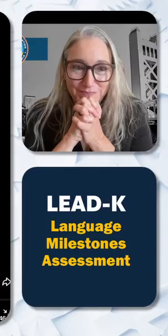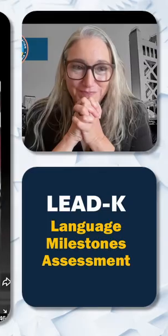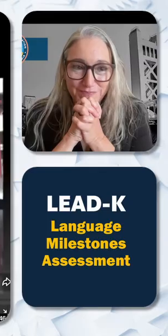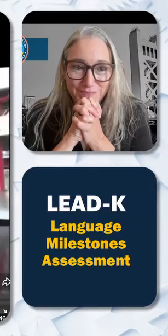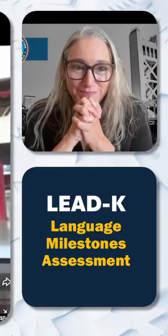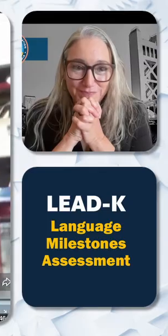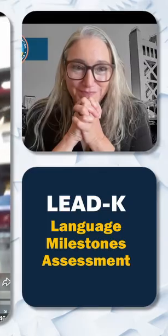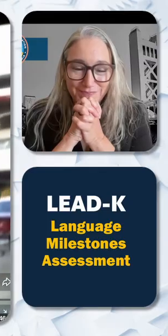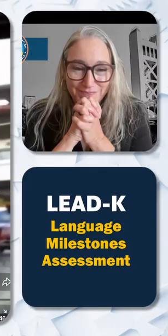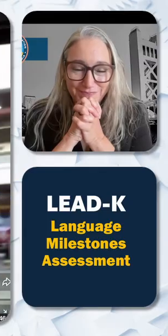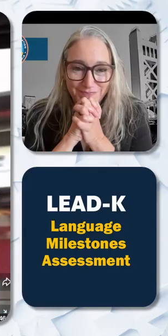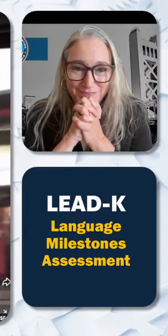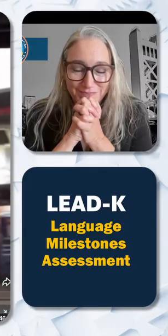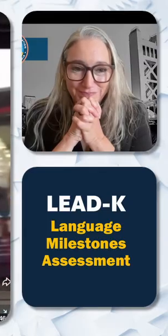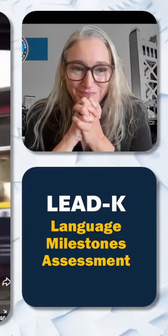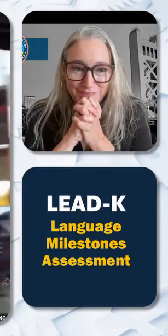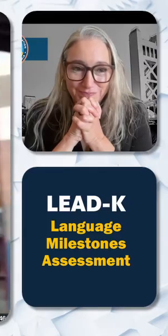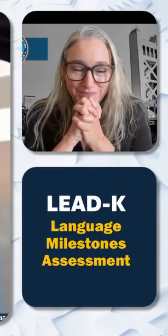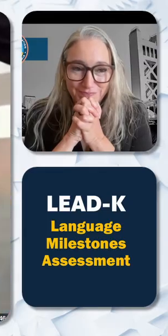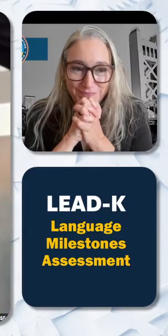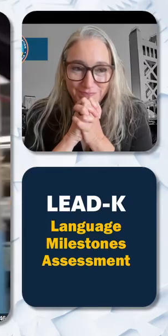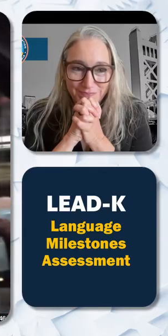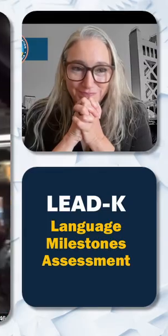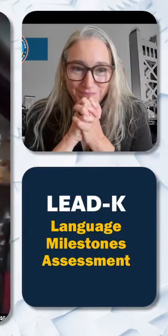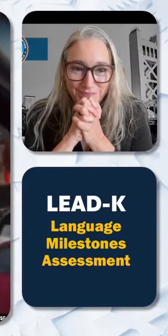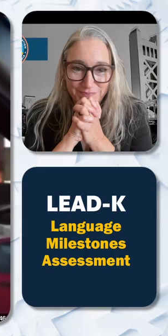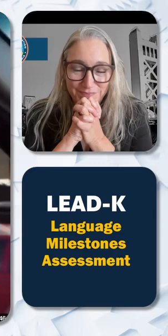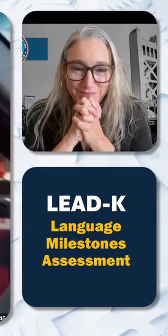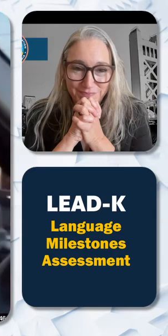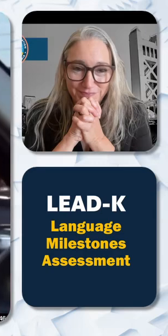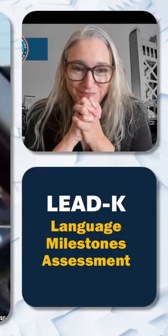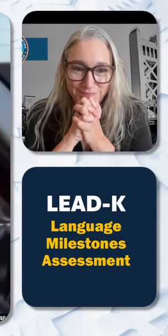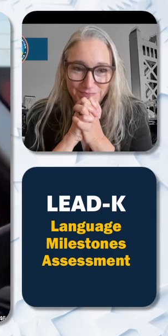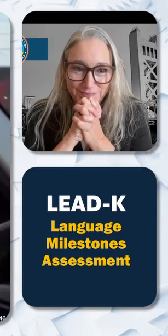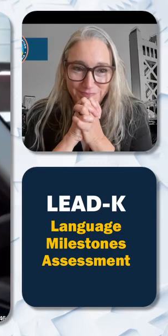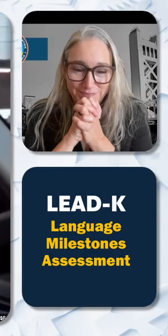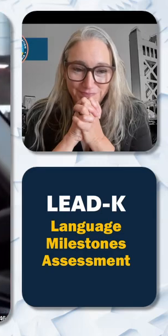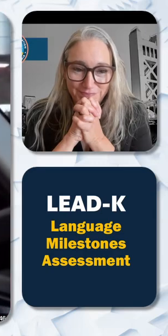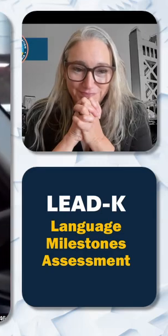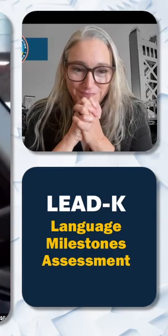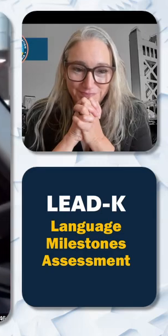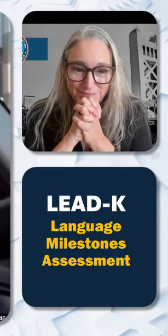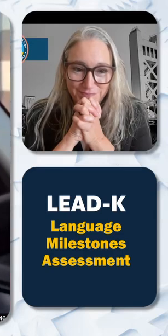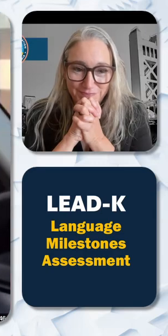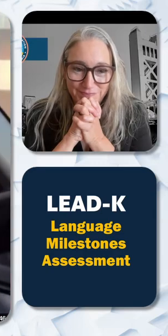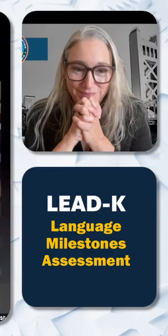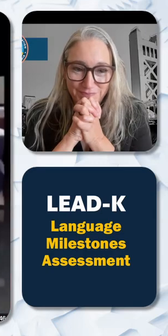in the backseat of a vehicle, with a third child in the third row seat. One child, Tian, signs "The car is going up on the